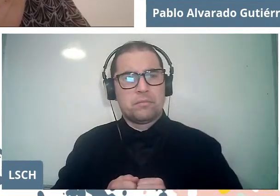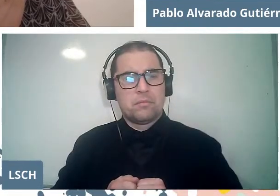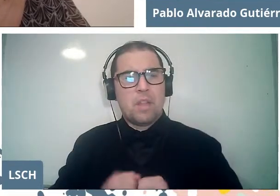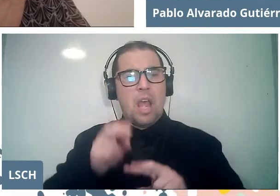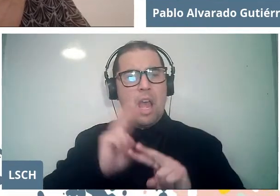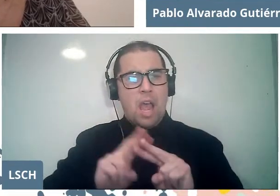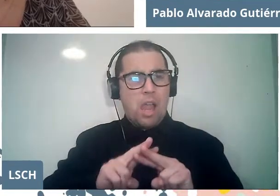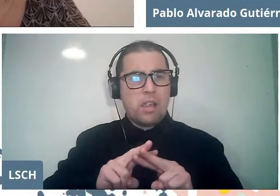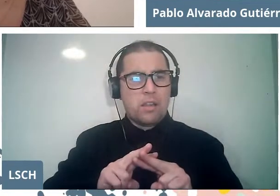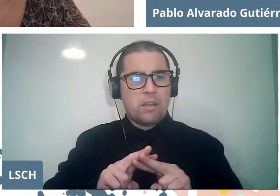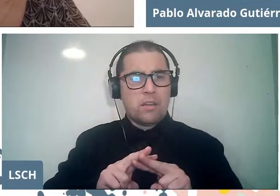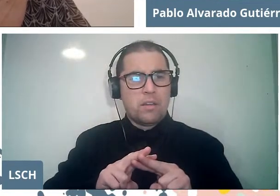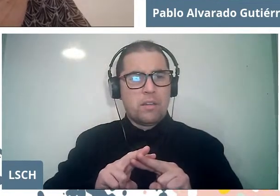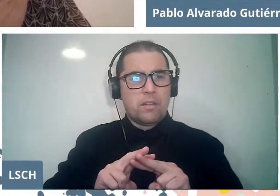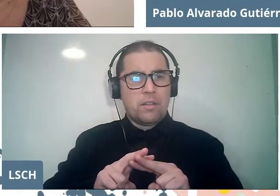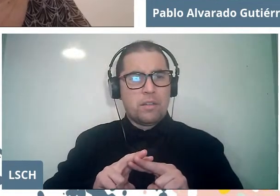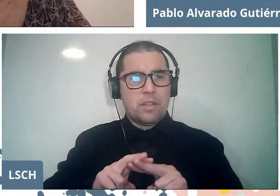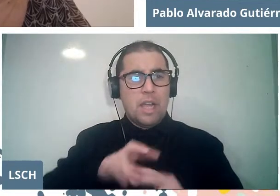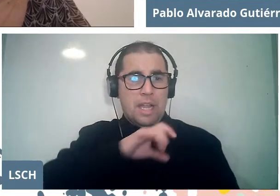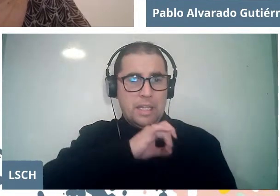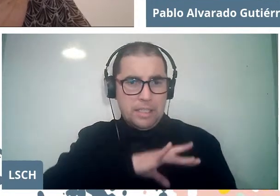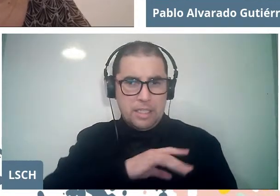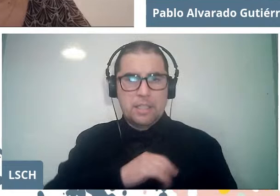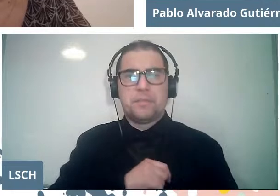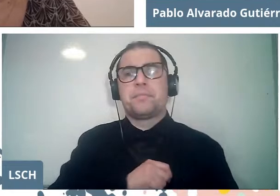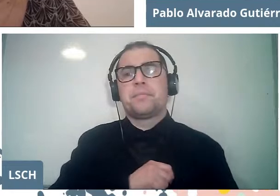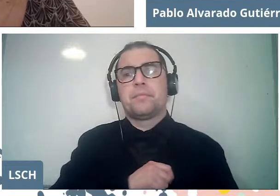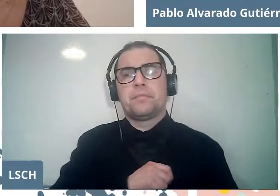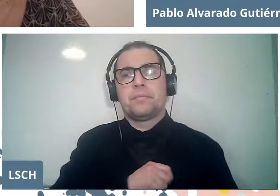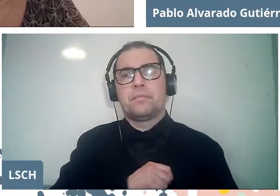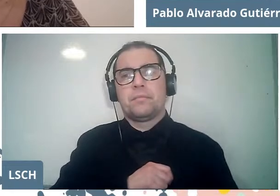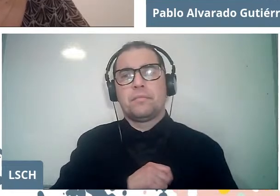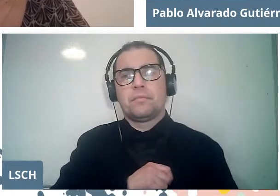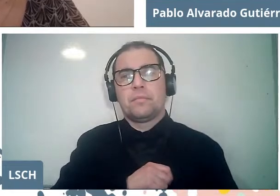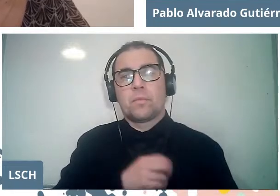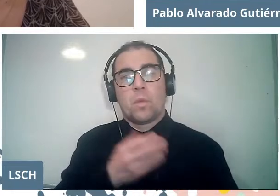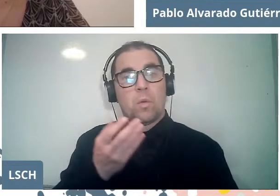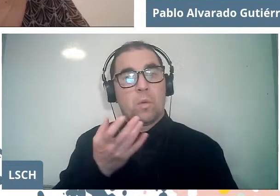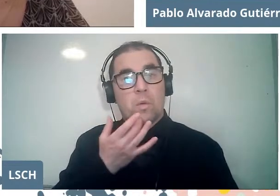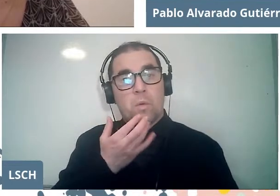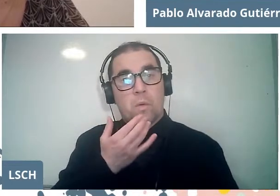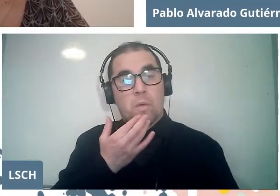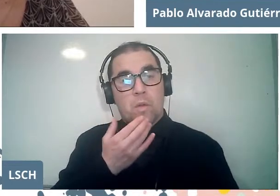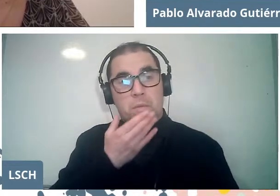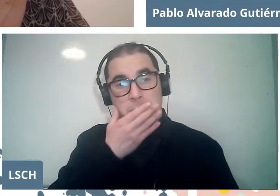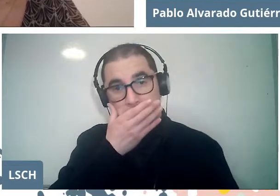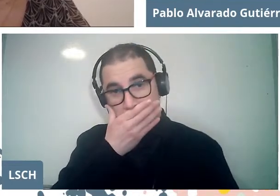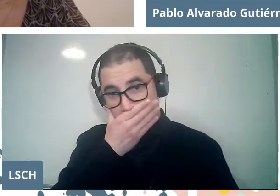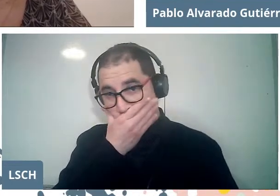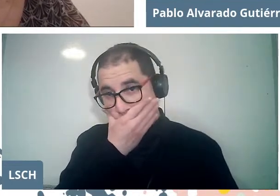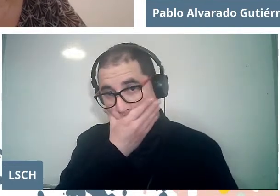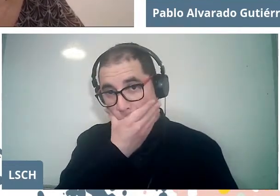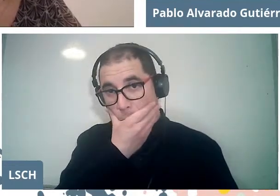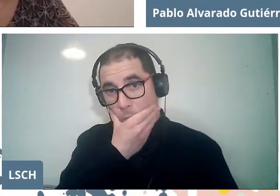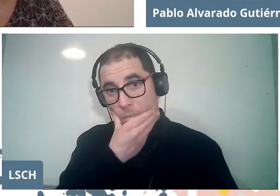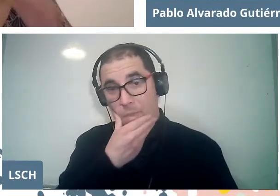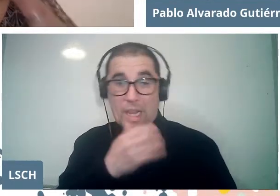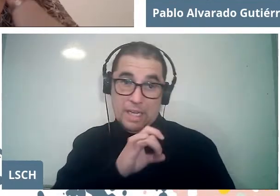of our composers in Chile. Well, by the way, we cannot skip talking about Chile,